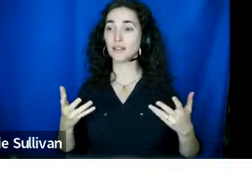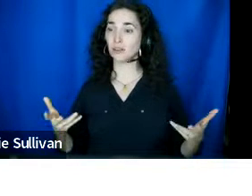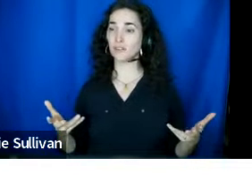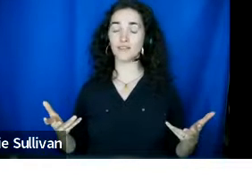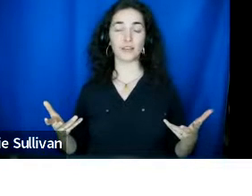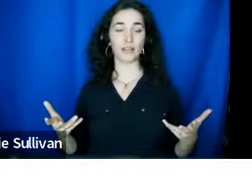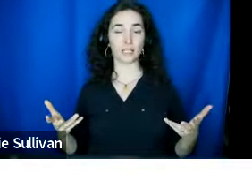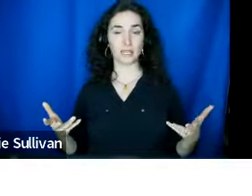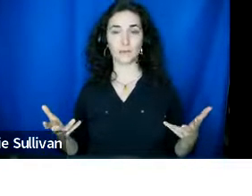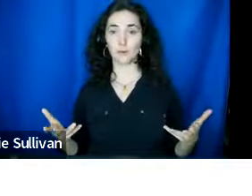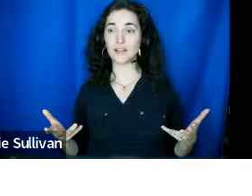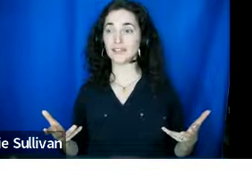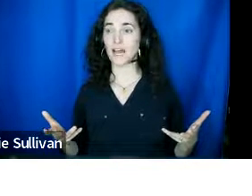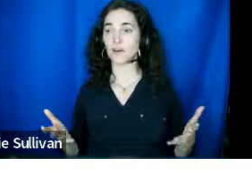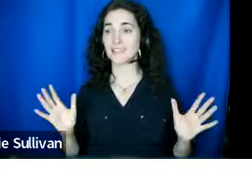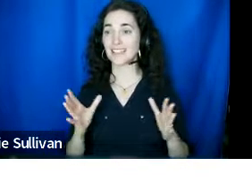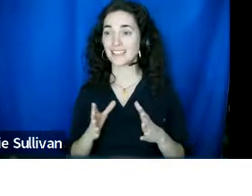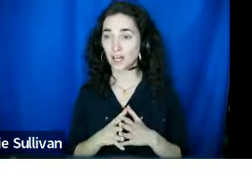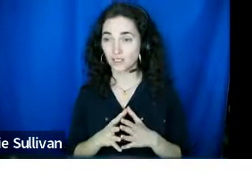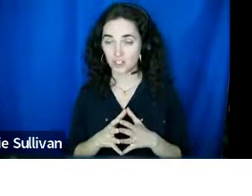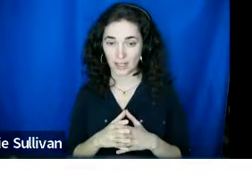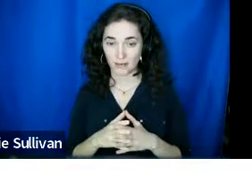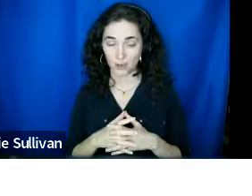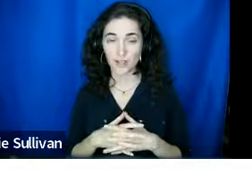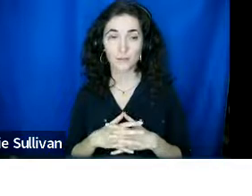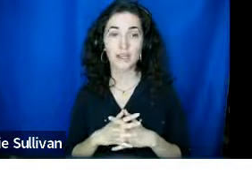The beauty of living in the time that we live in now is that the technology is out there.